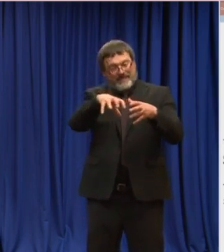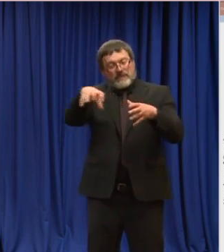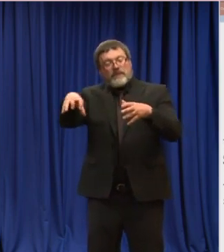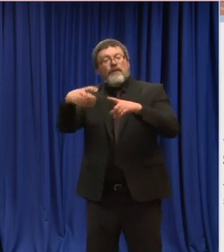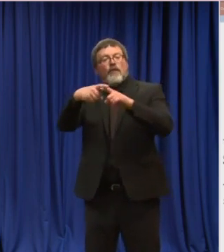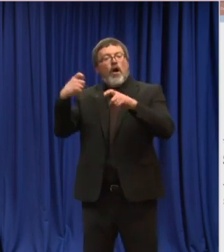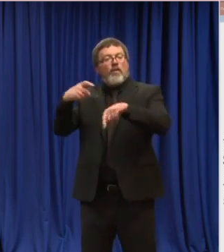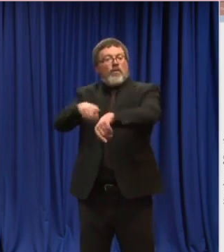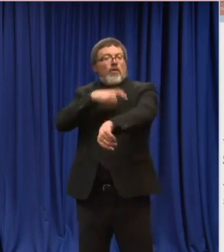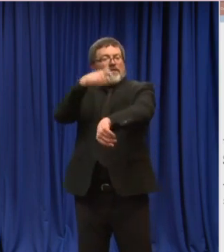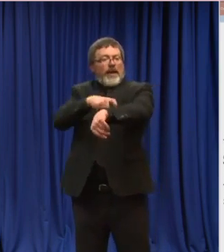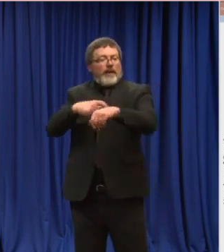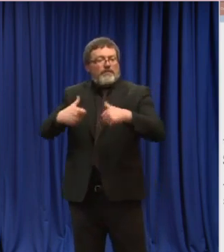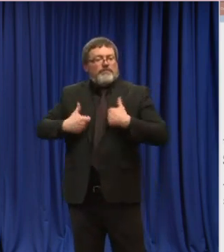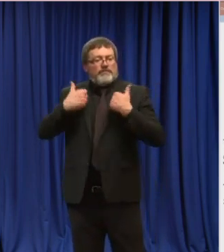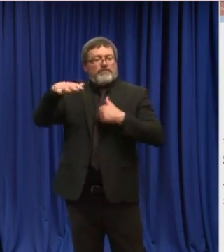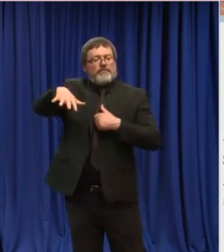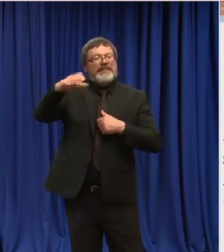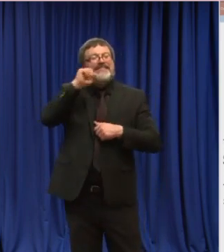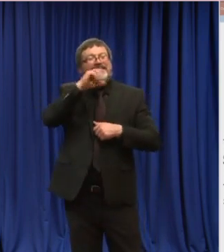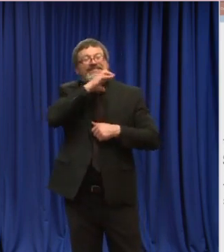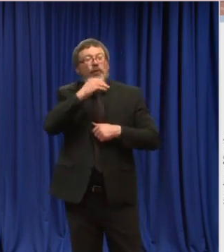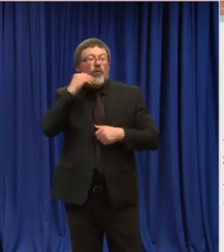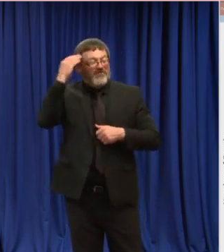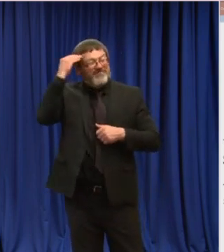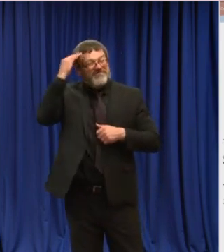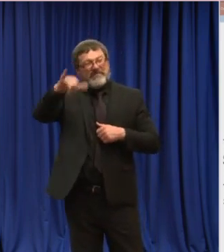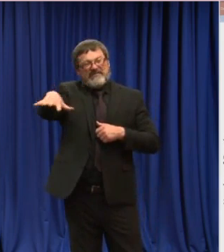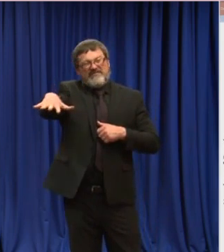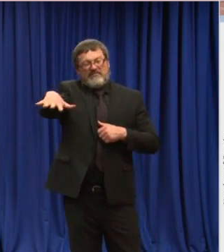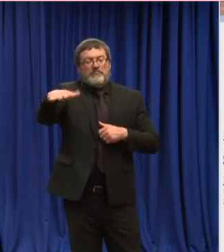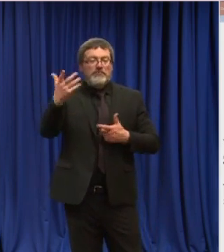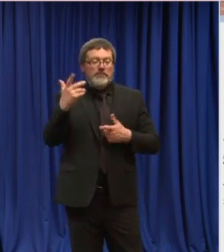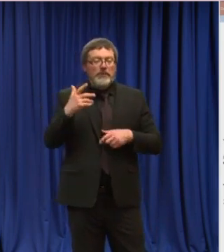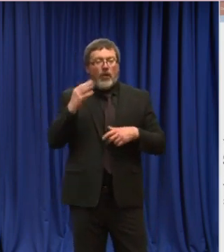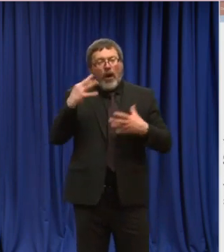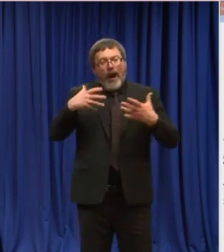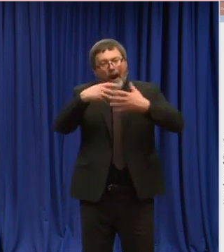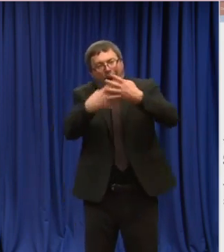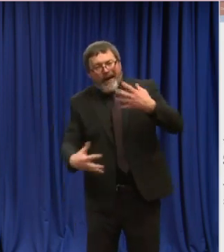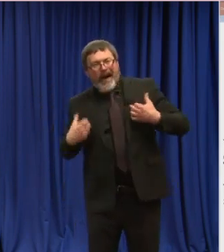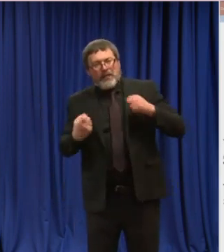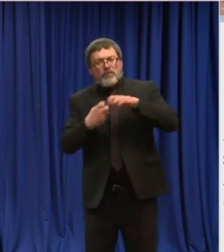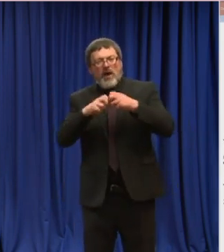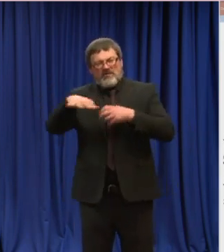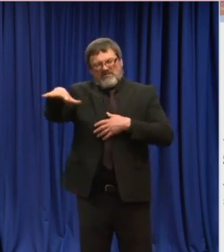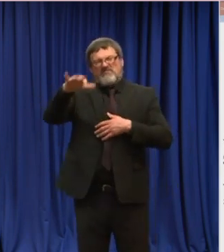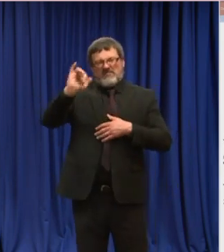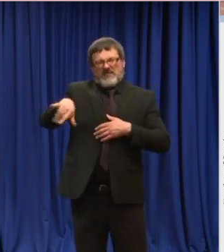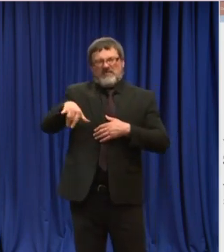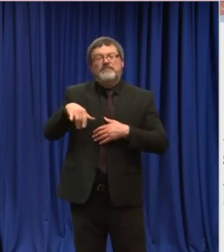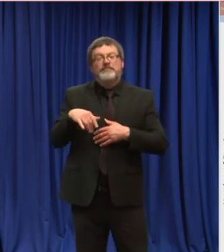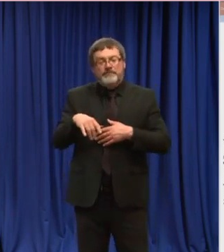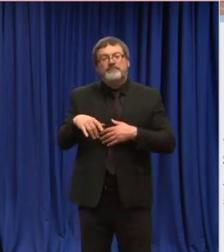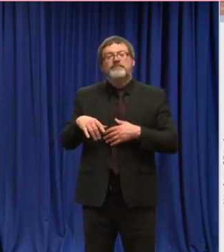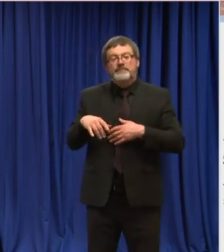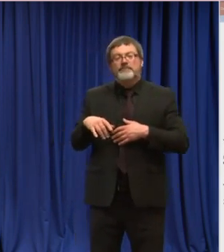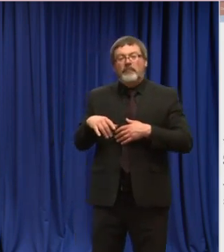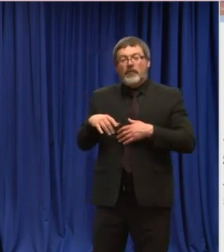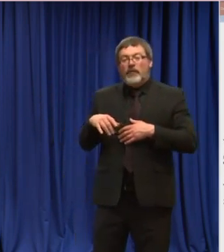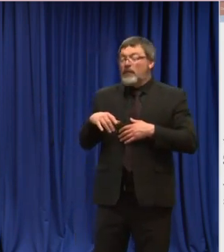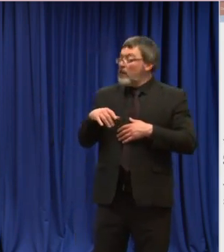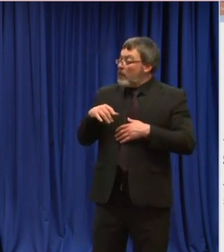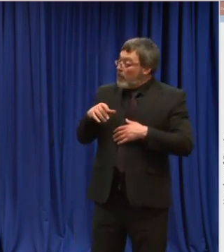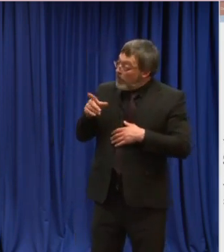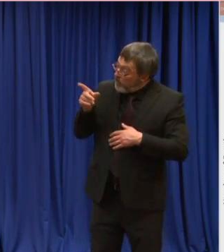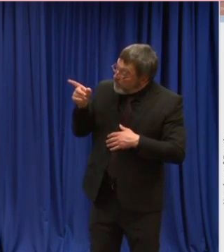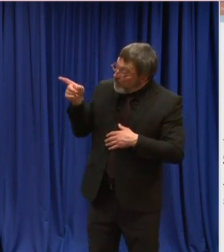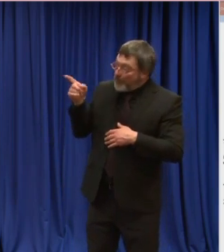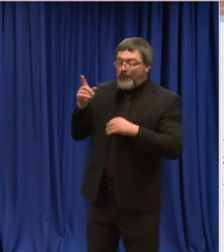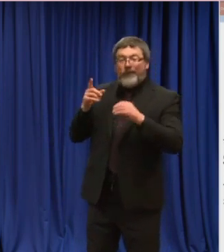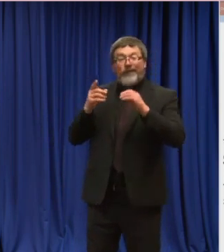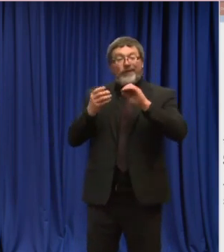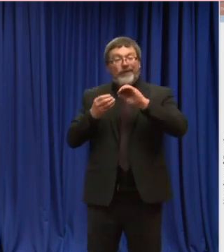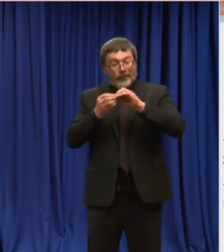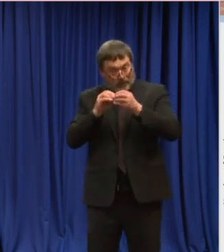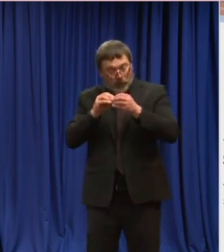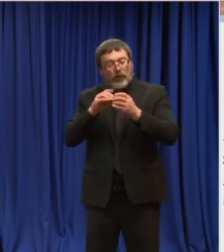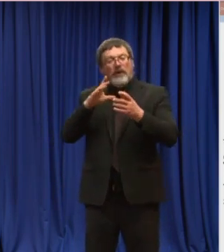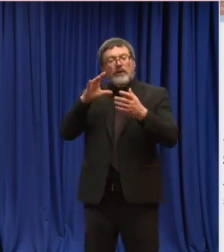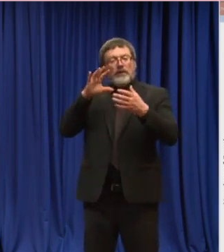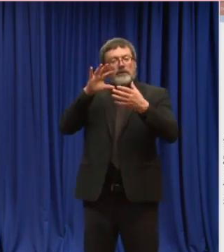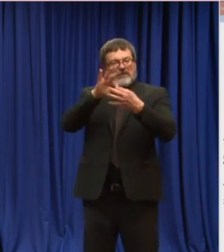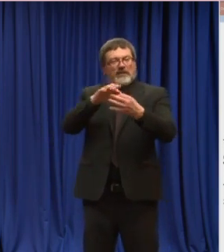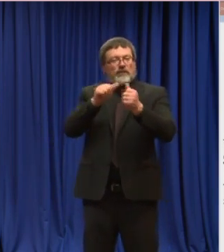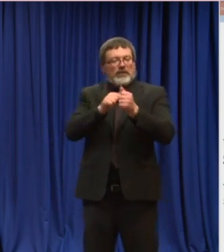I WANT TO MAKE THIS POINT BECAUSE THIS IS EXACTLY THE POPULATION THAT WE ARE TRYING TO PROTECT EACH AND EVERY EACH AND EVERY PERSON THAT IS REPRESENTED ON THIS SLIDE.